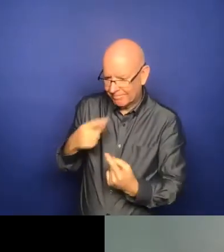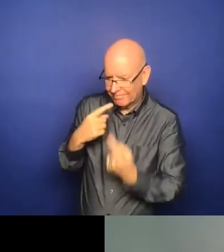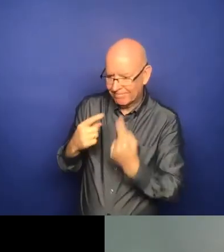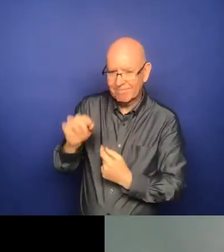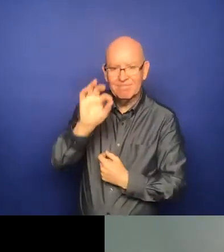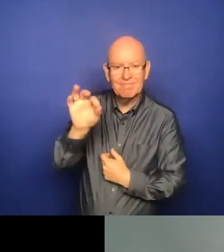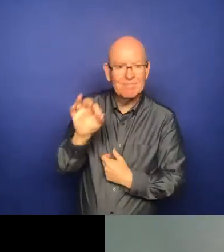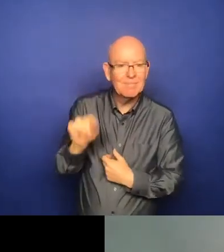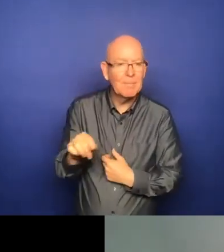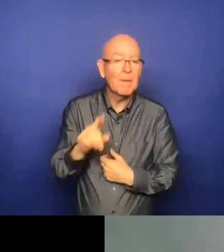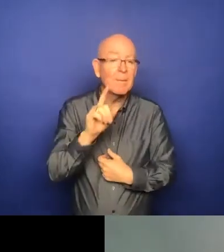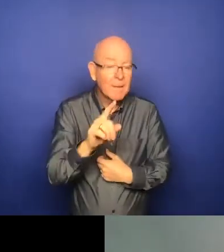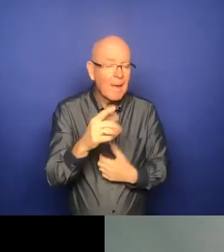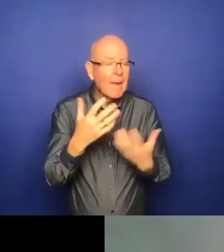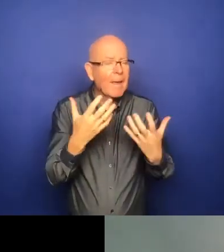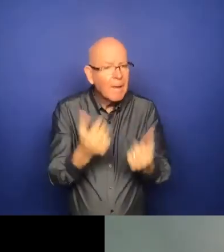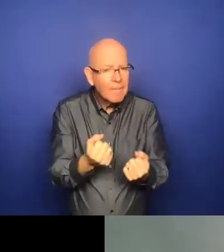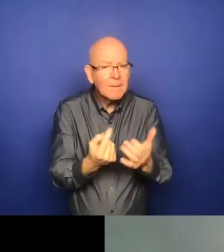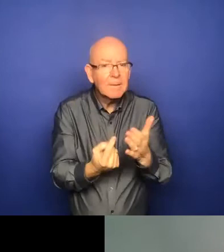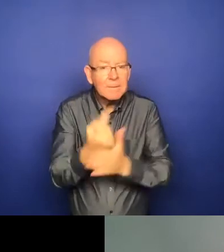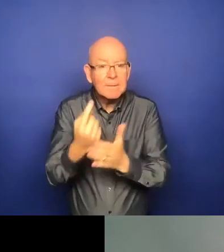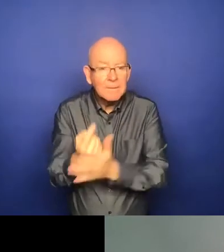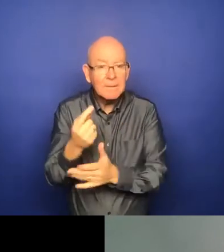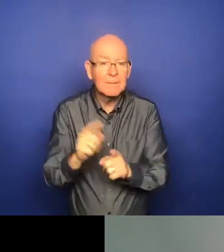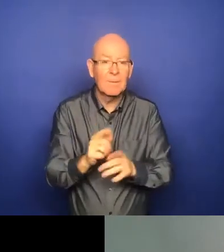important, and we may not have time to do the full scale translation that